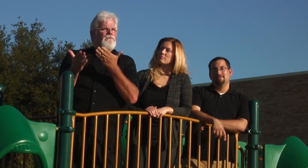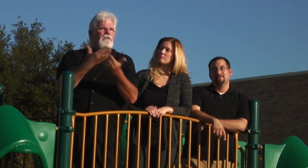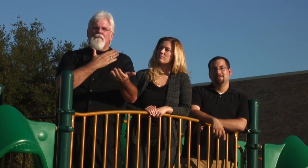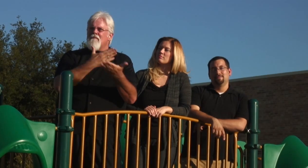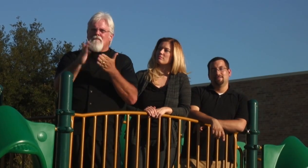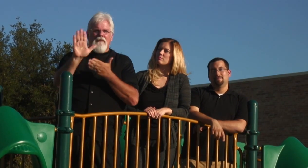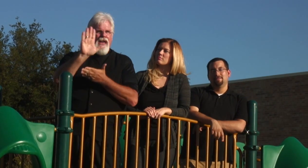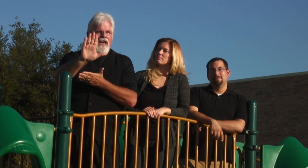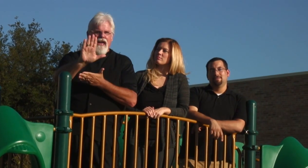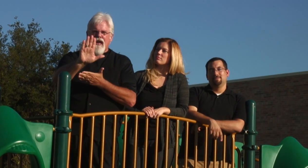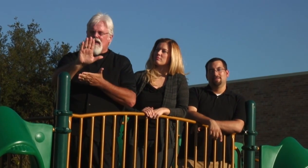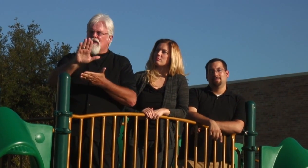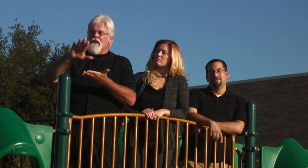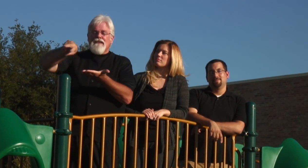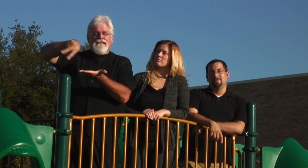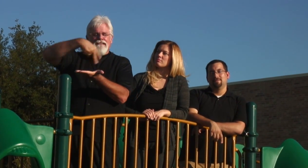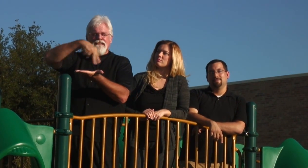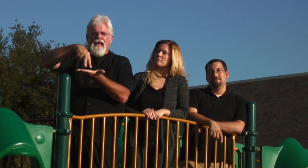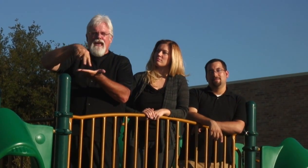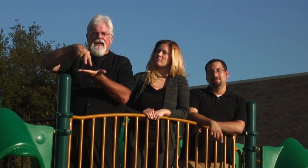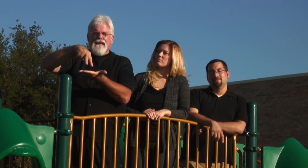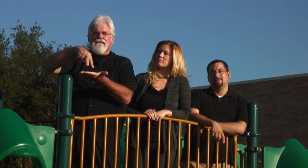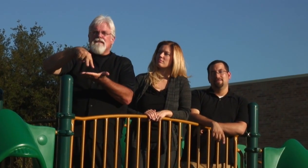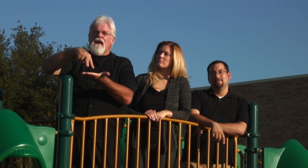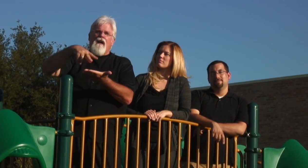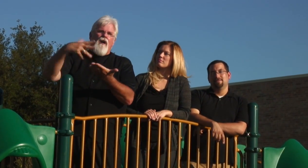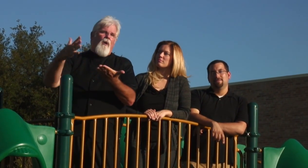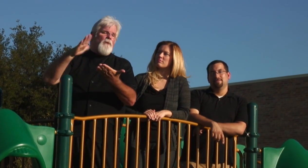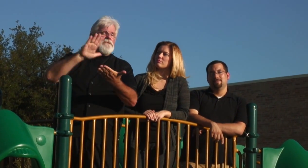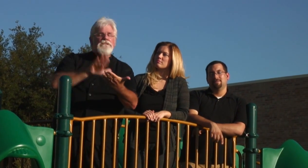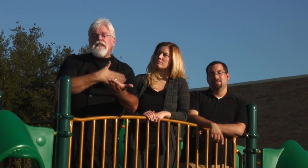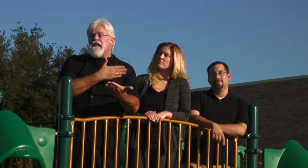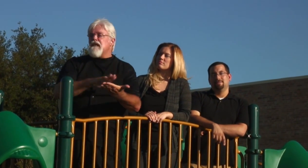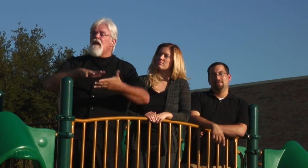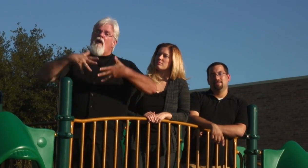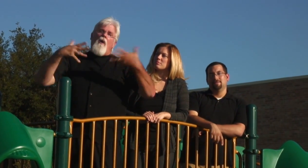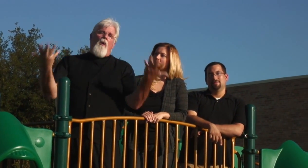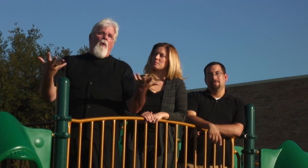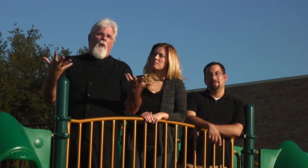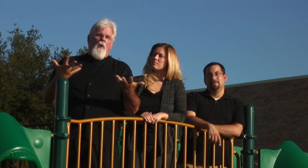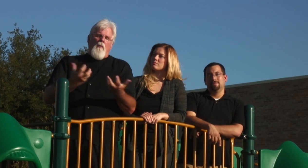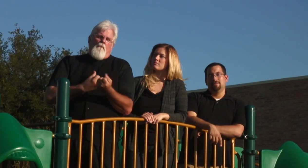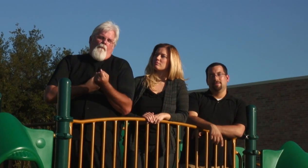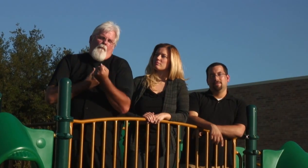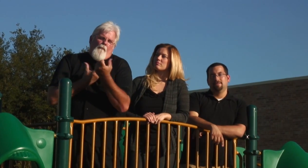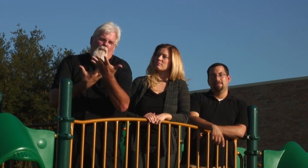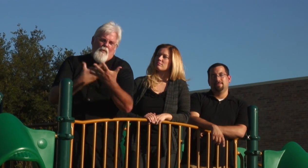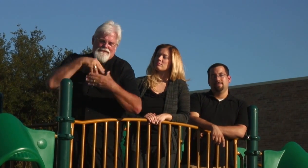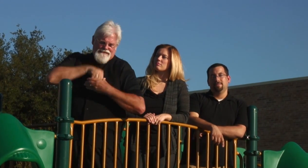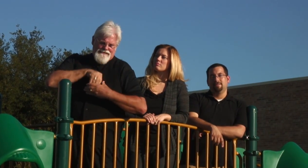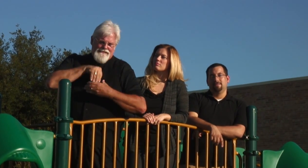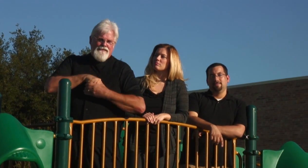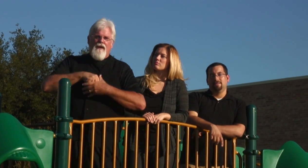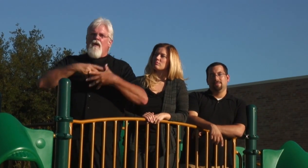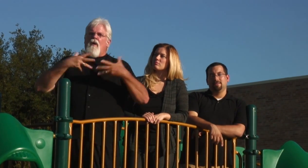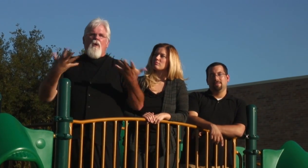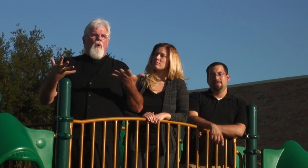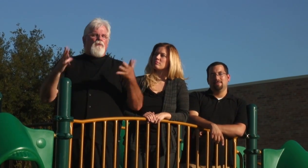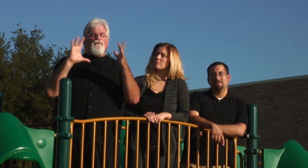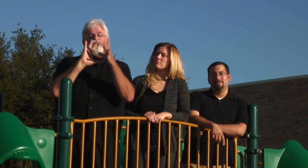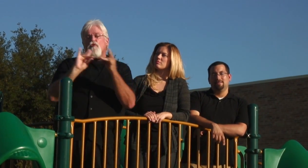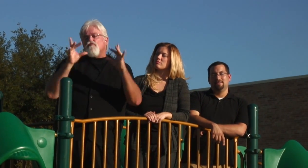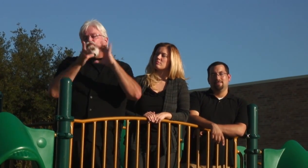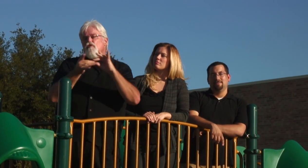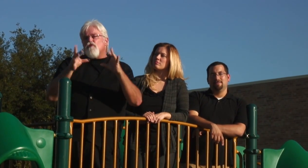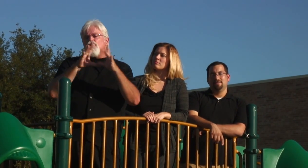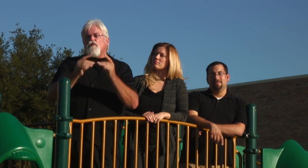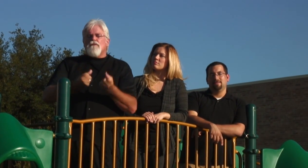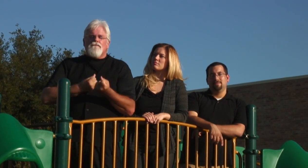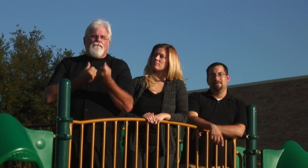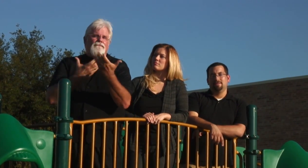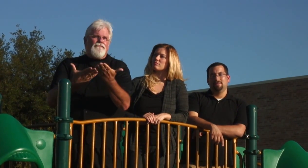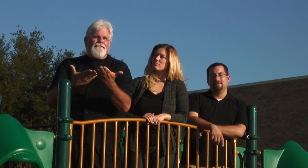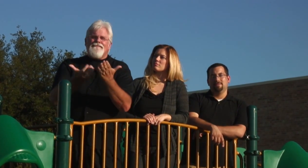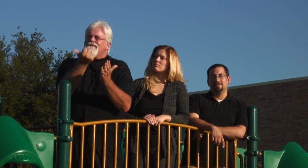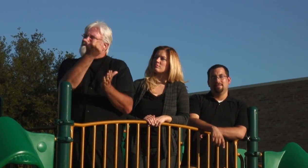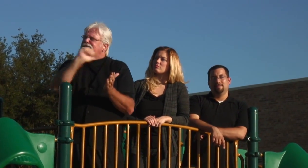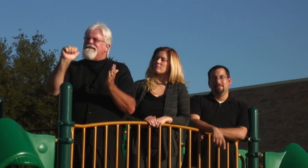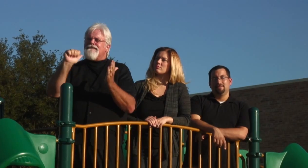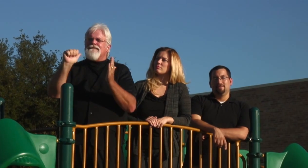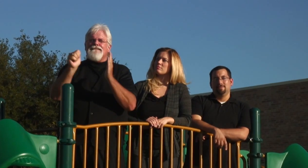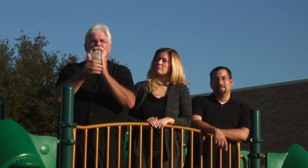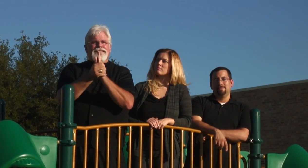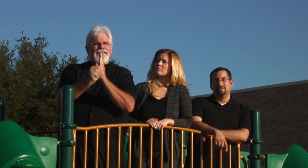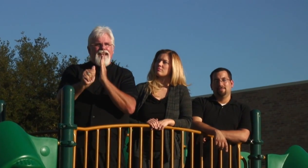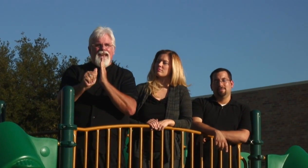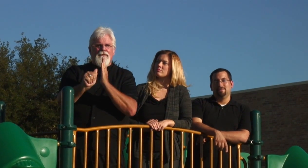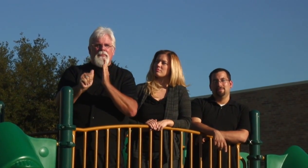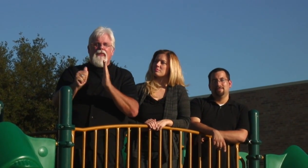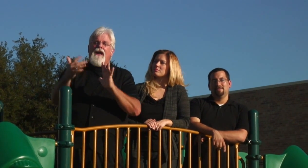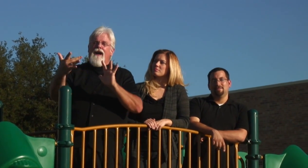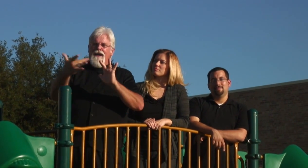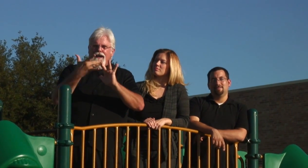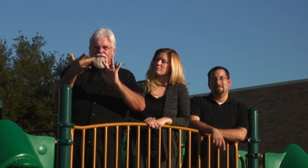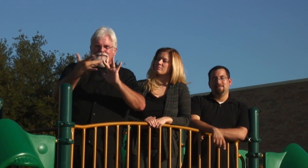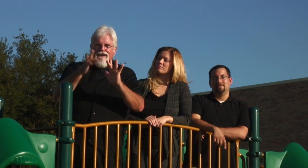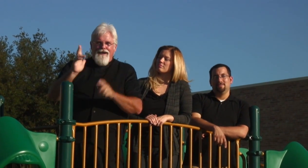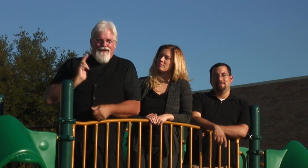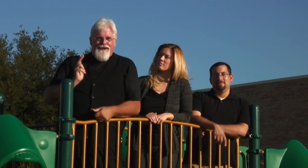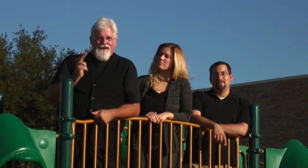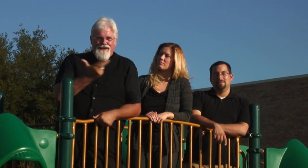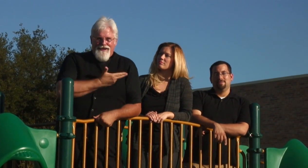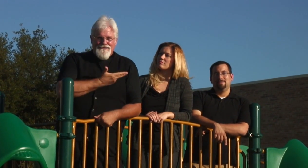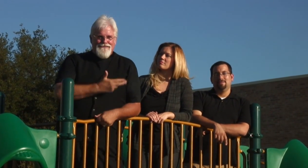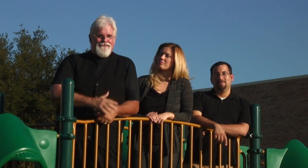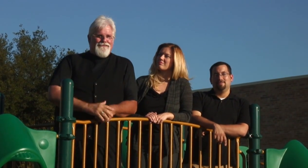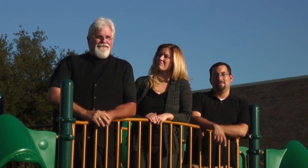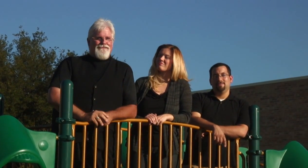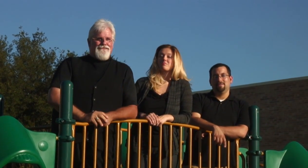talent, dancing or singing or poetry or storytelling, any kind of skill, contact us.